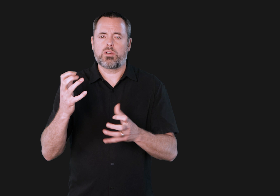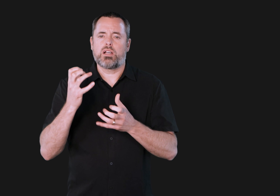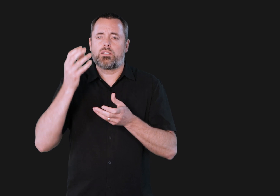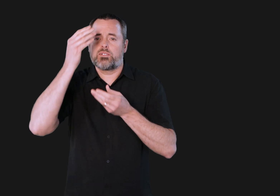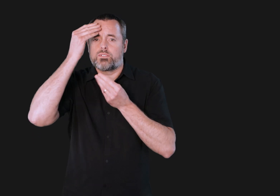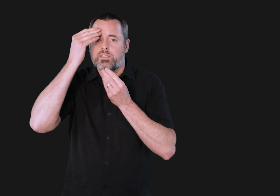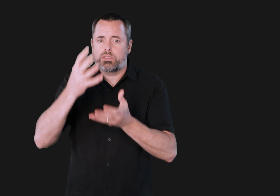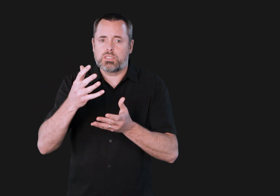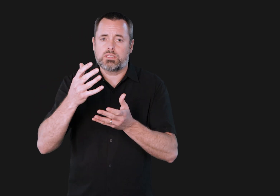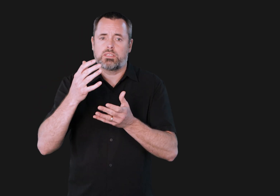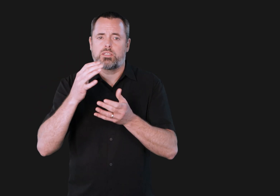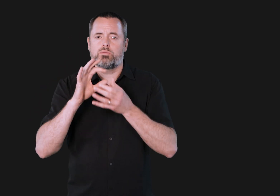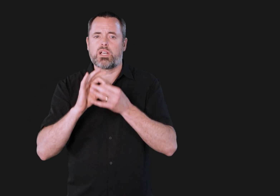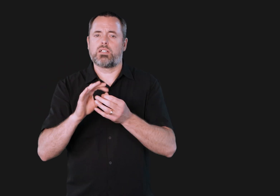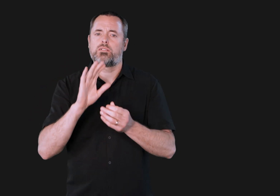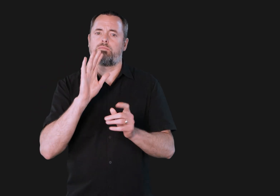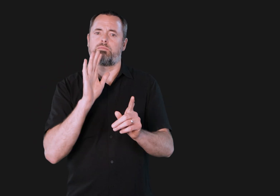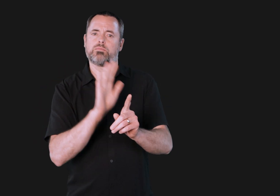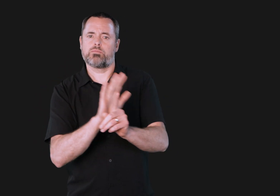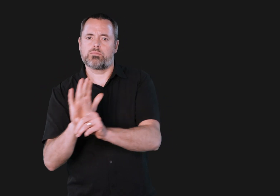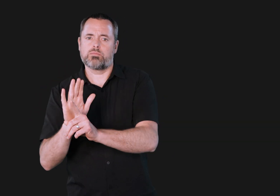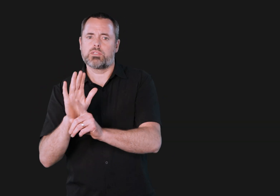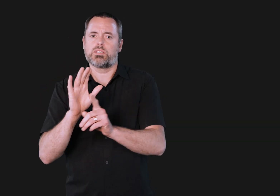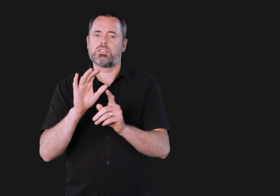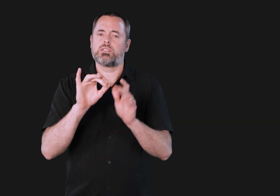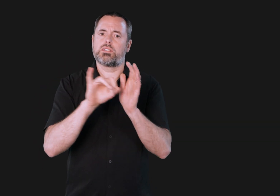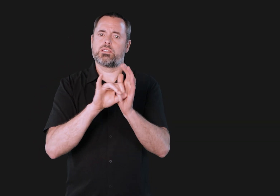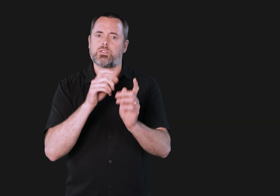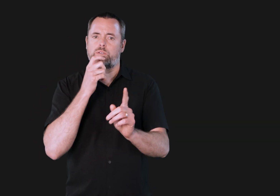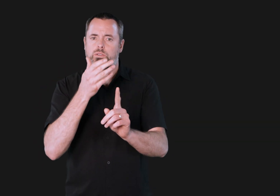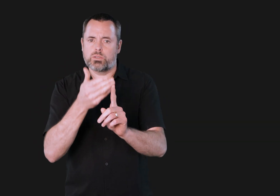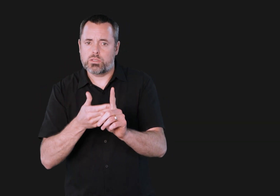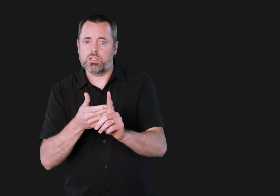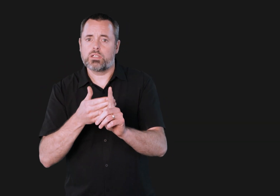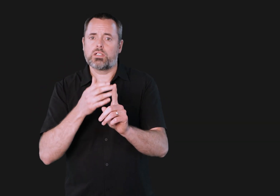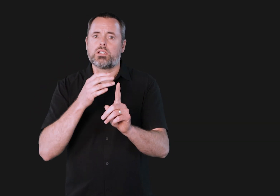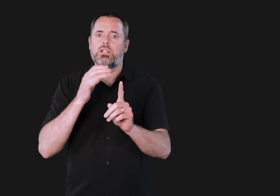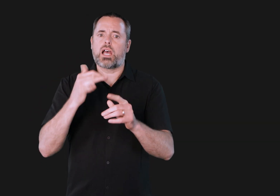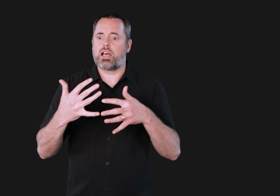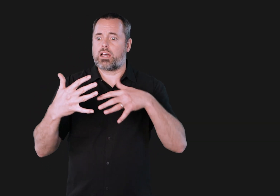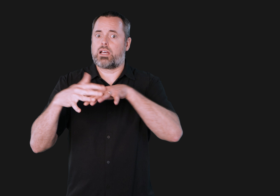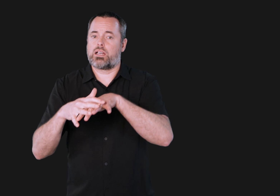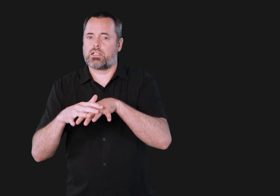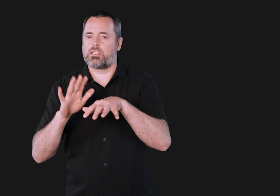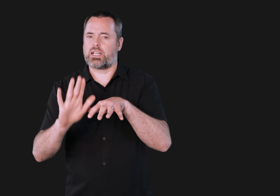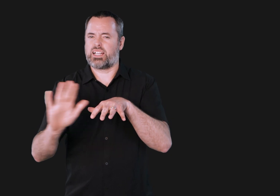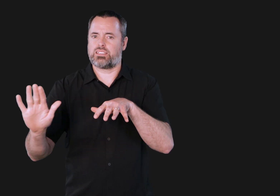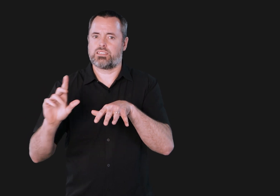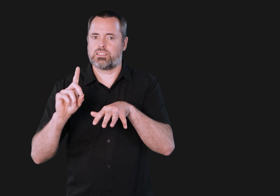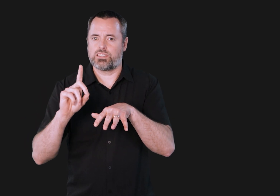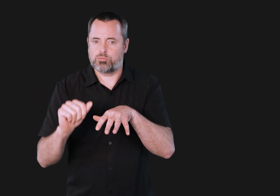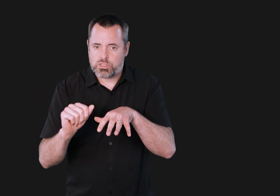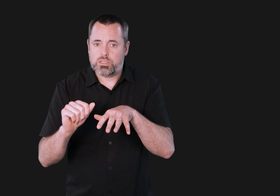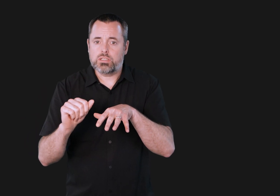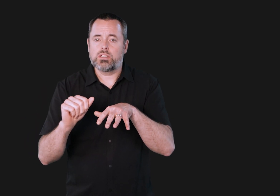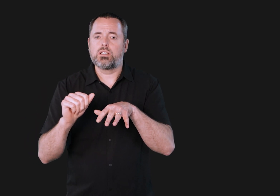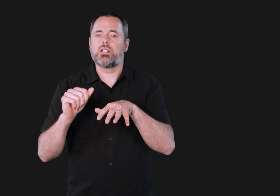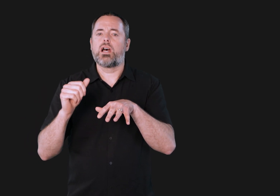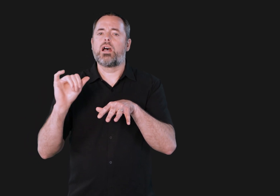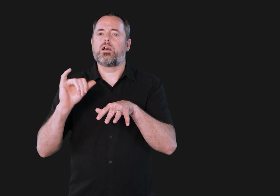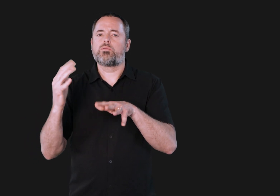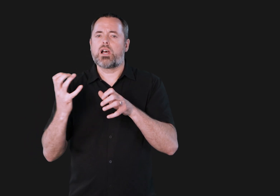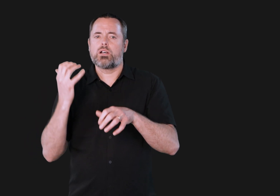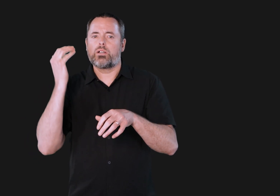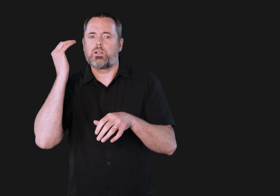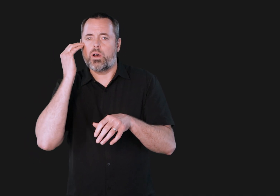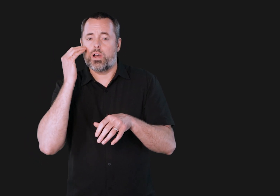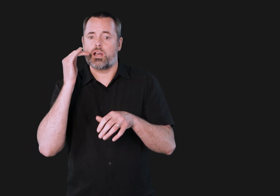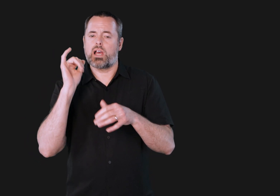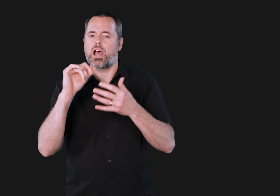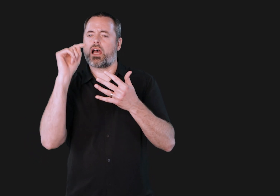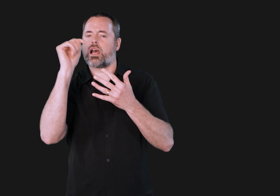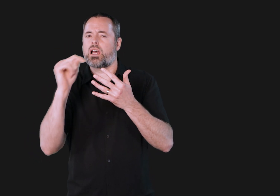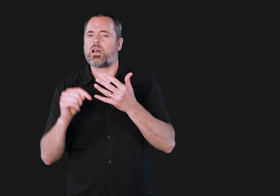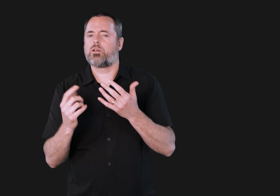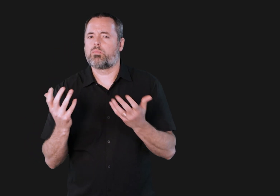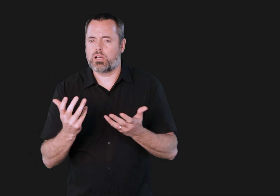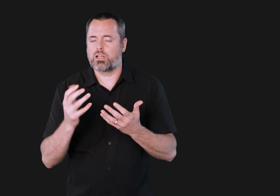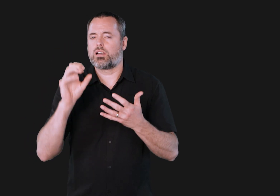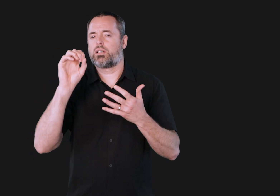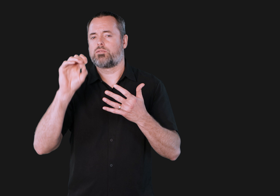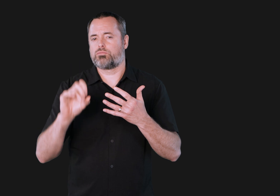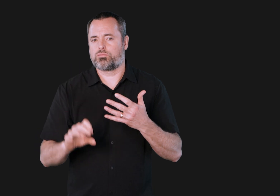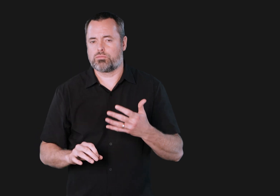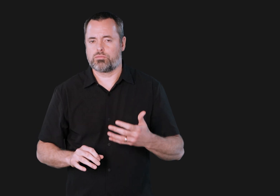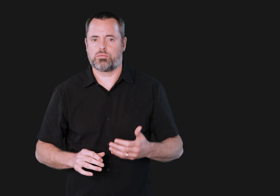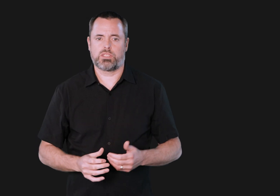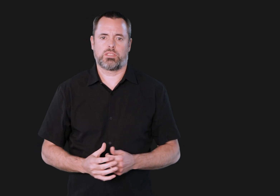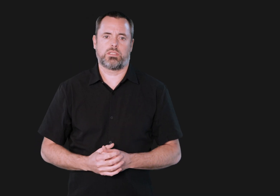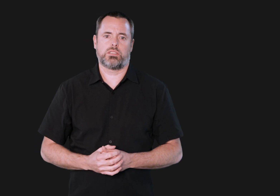They want information about the parts of their identities that intersect with their disability. They want to know about the following factors.